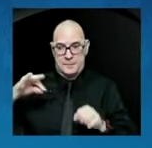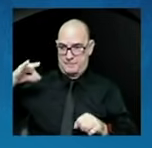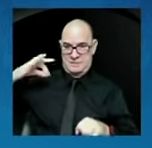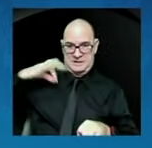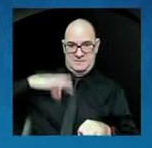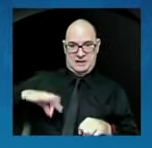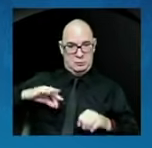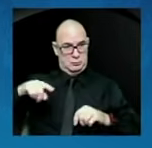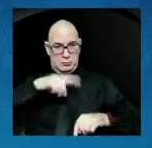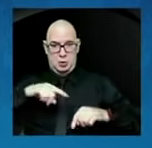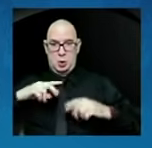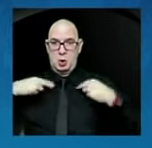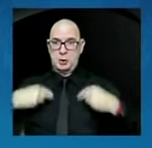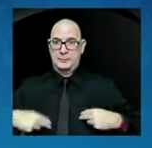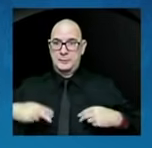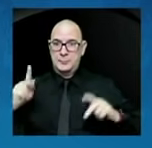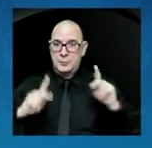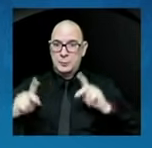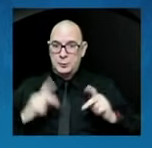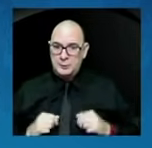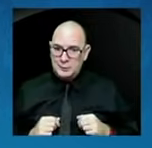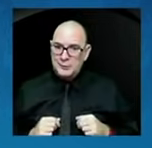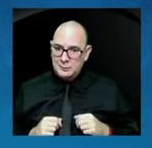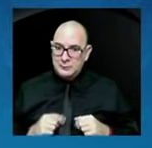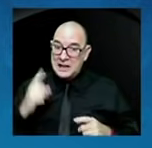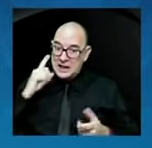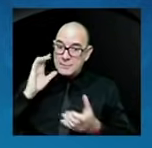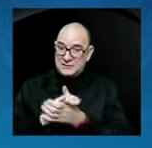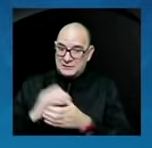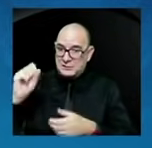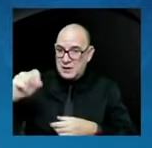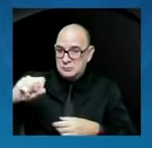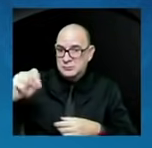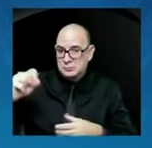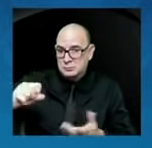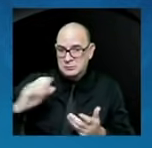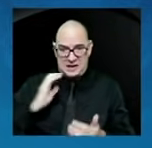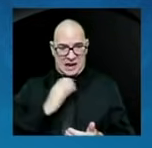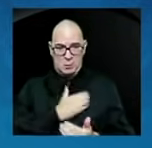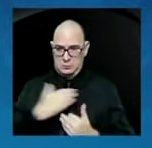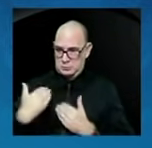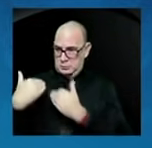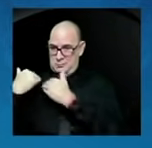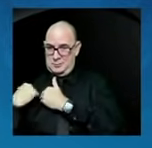CAN BENEFIT HUMAN NY AND I